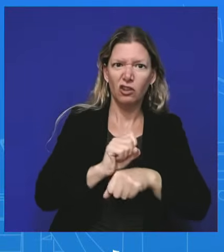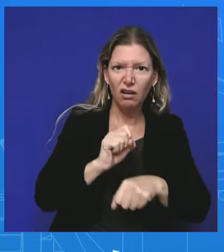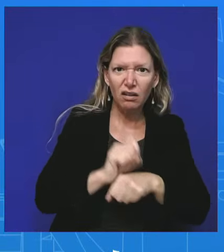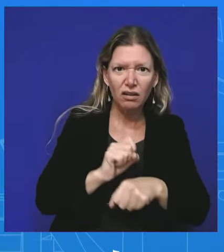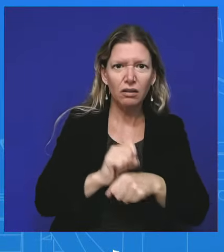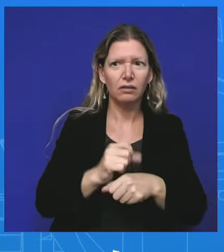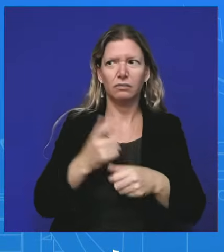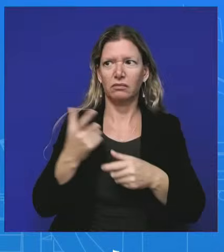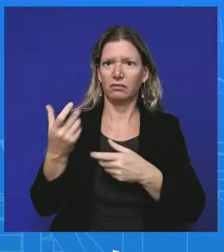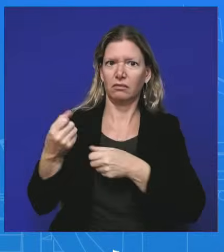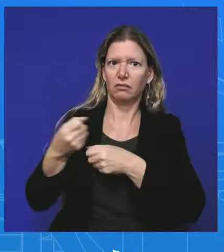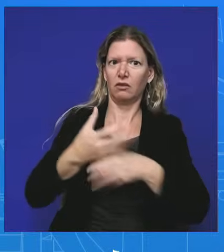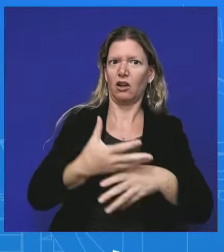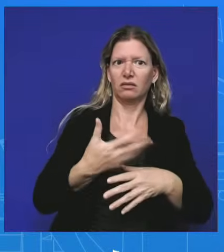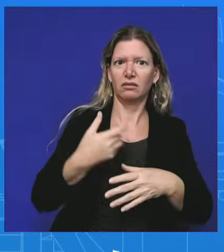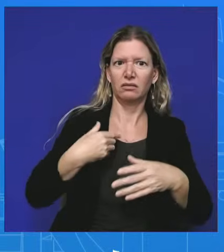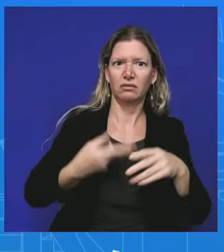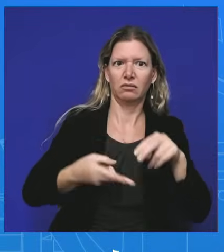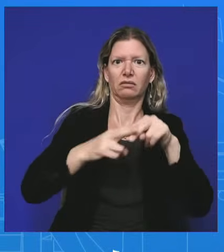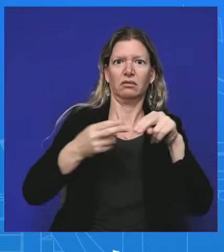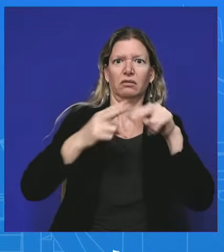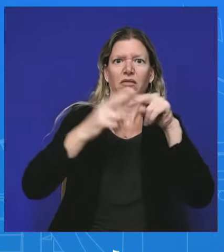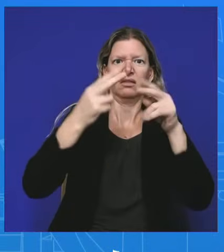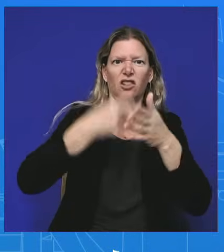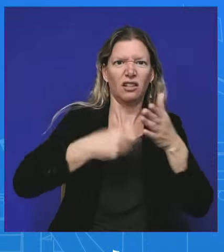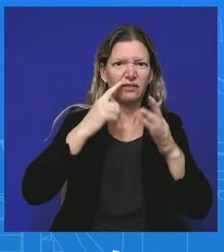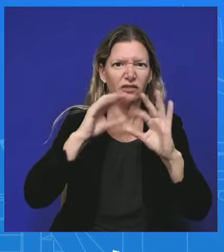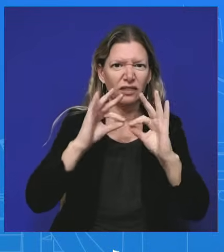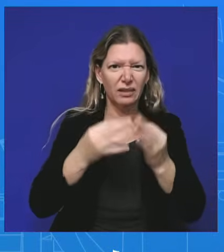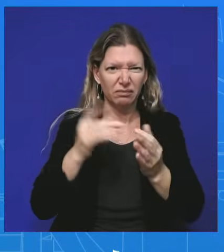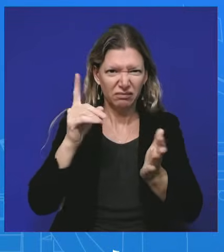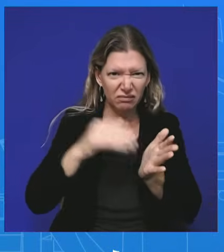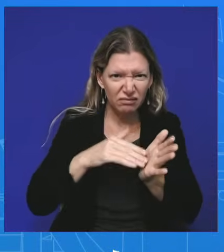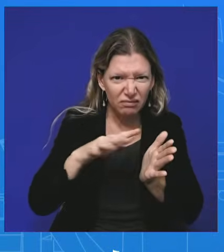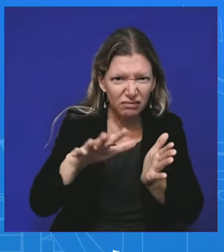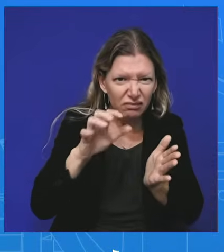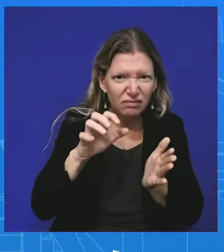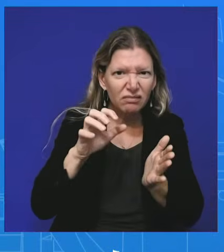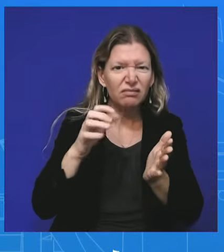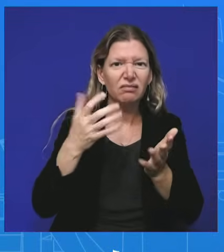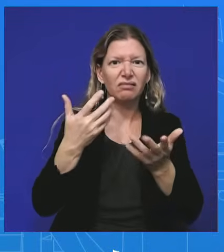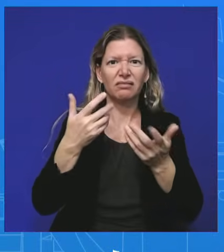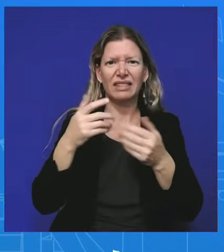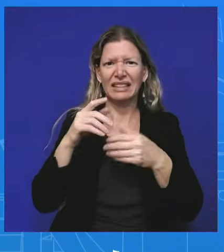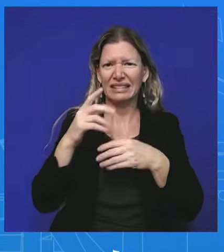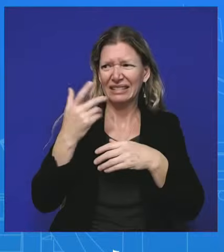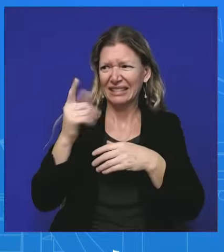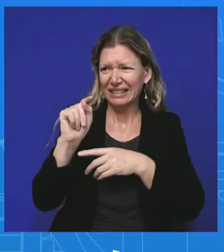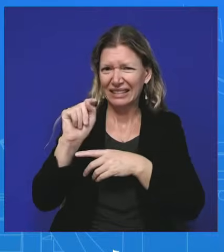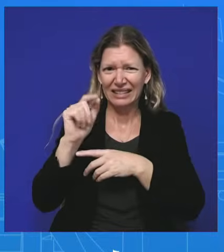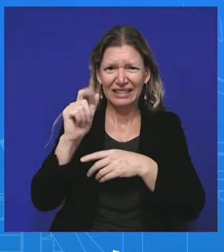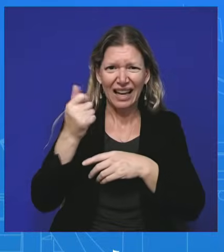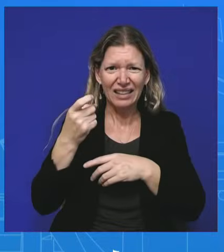the United States. And so -- and we're going to do that with foreign investment and American manufacturing almost double its --